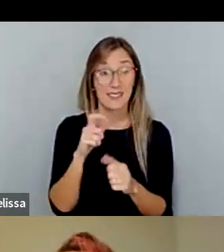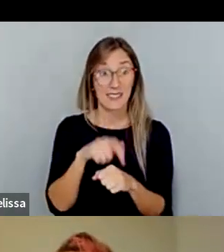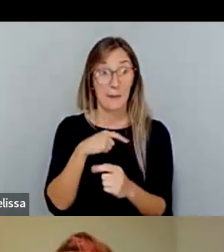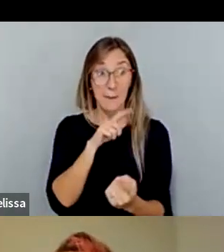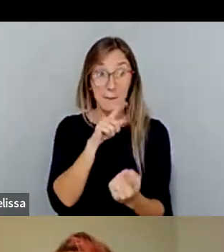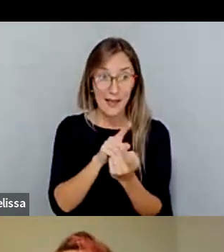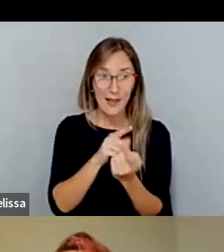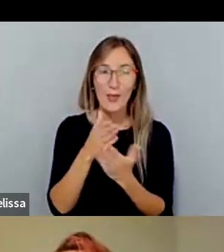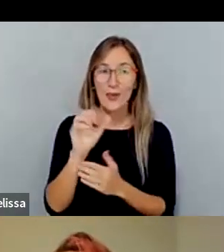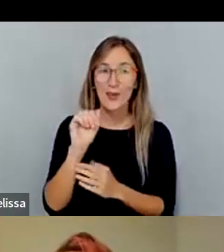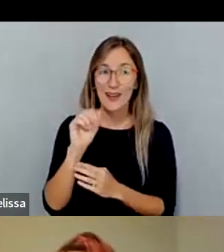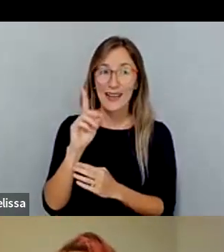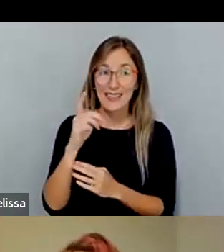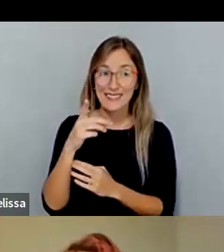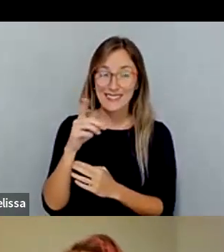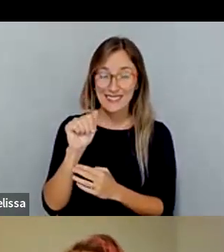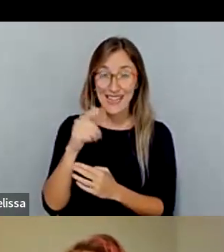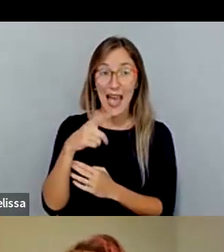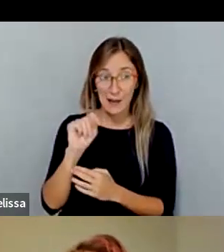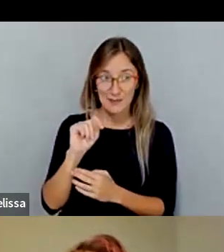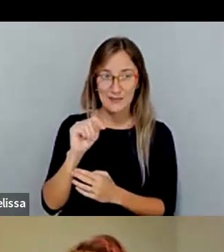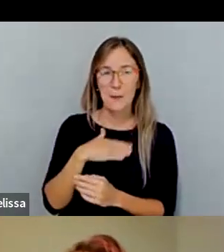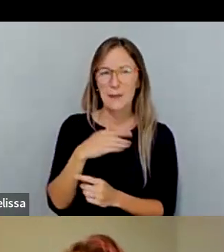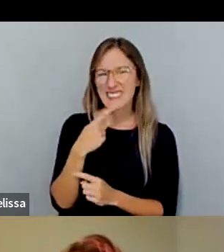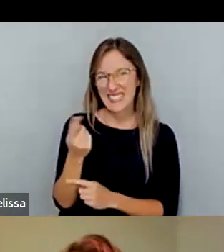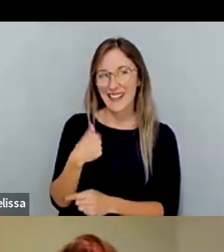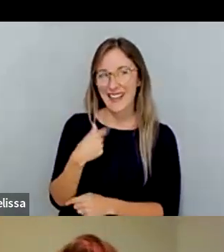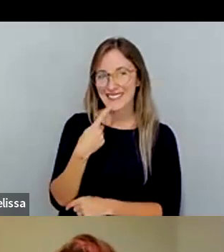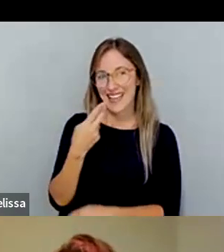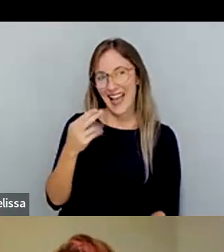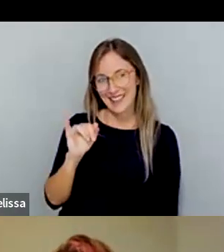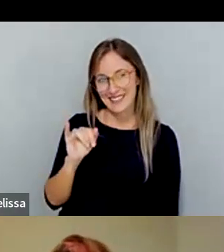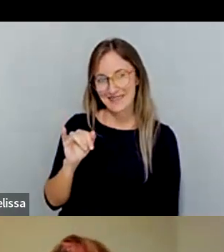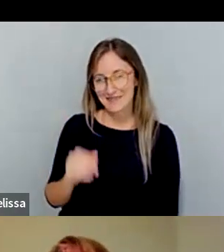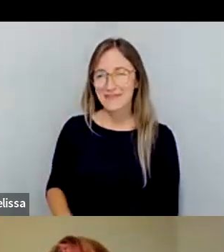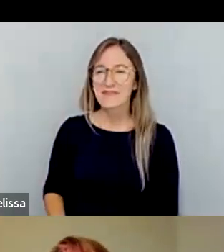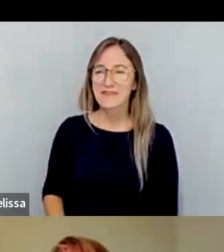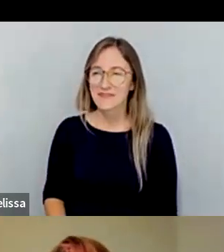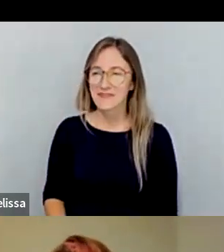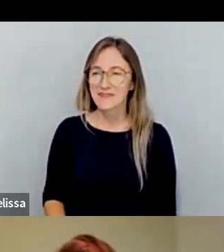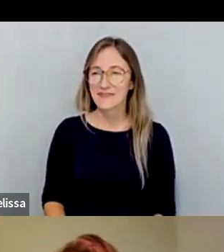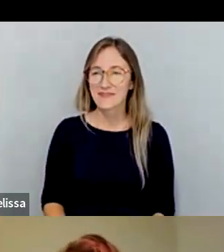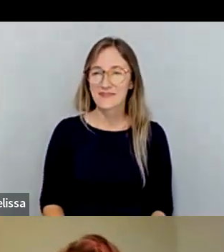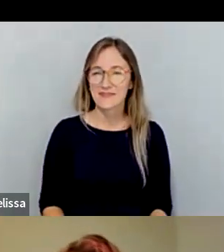Stephanie is an absolute awesome, awesome, awesome young woman and has done some amazing things. I first got to know her through adapt.